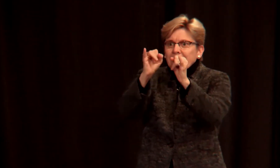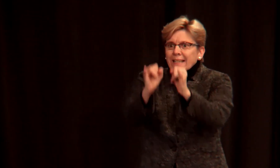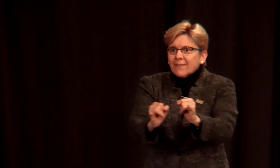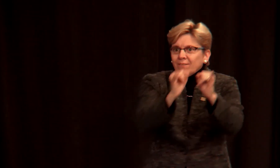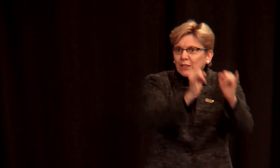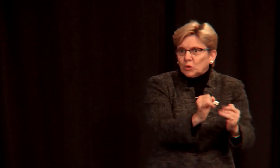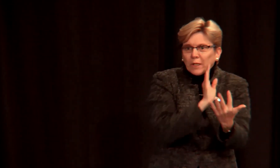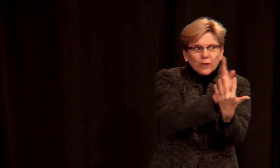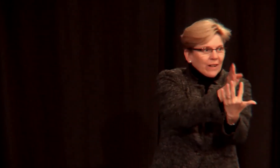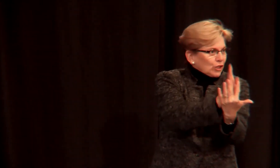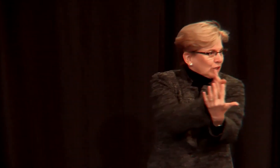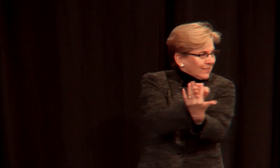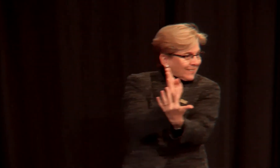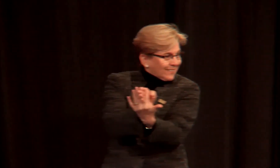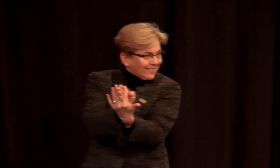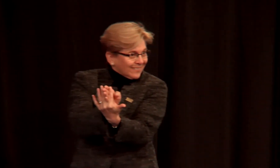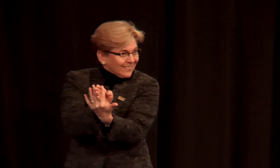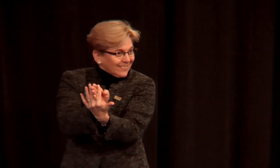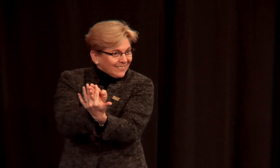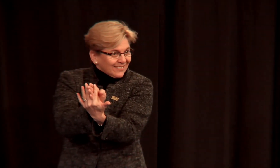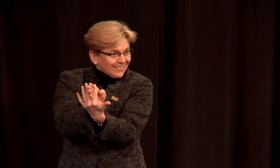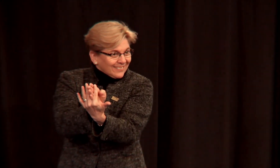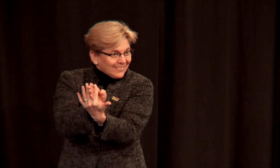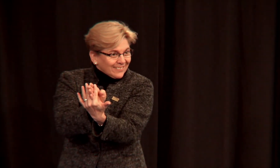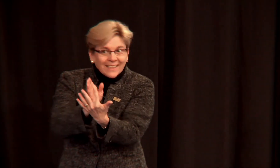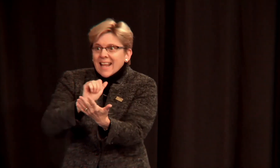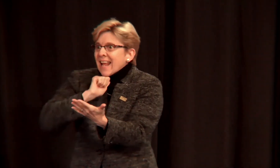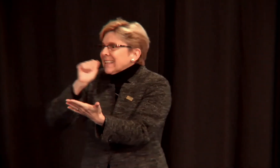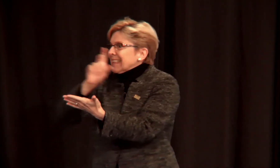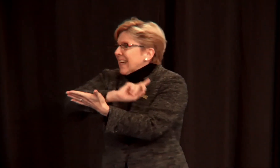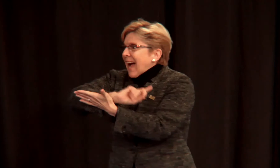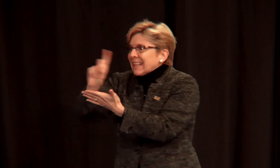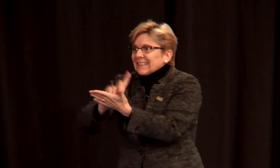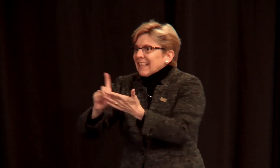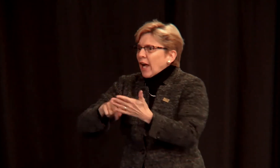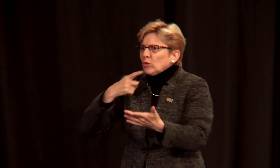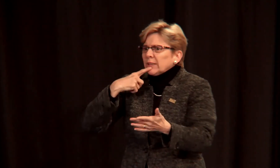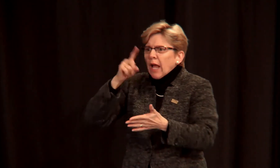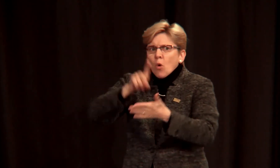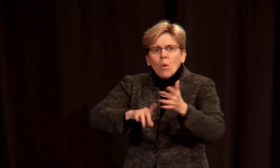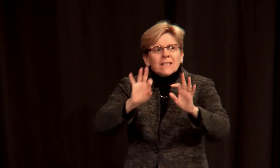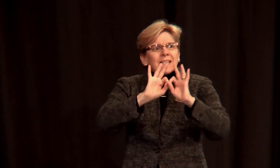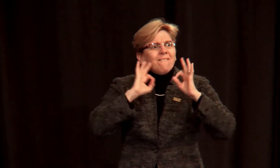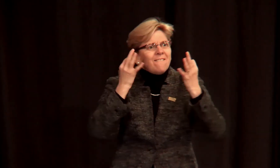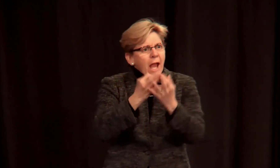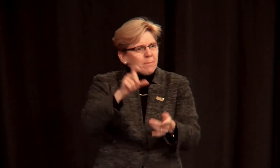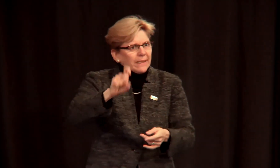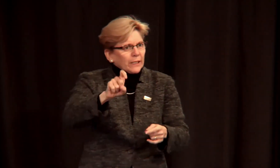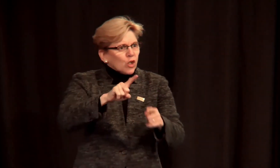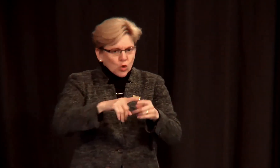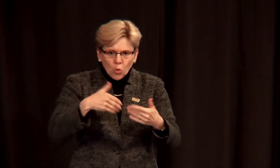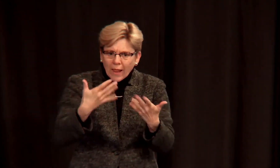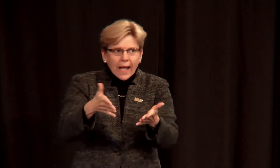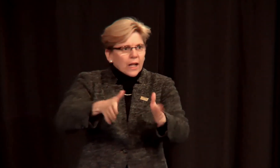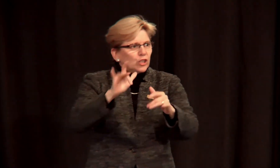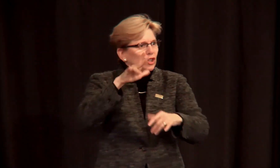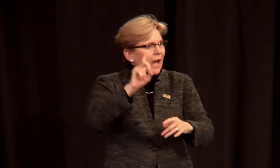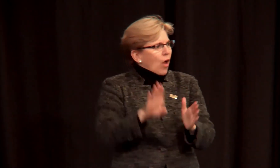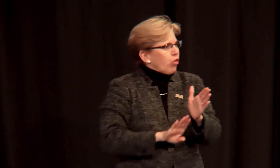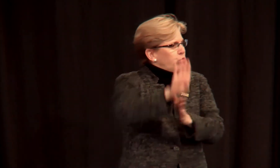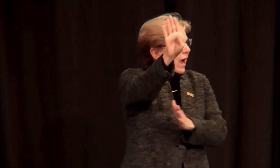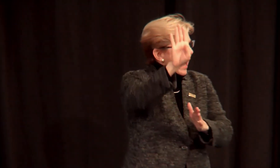delivered one-on-one to a single person and it's not what a family may need